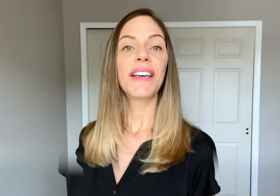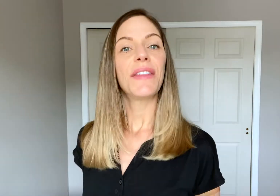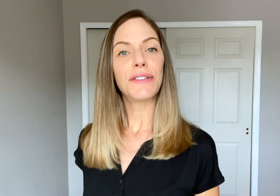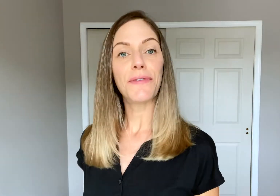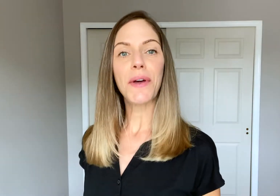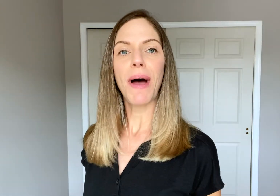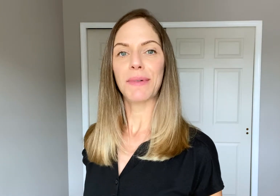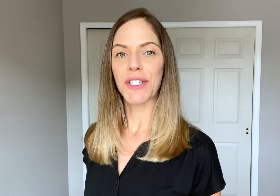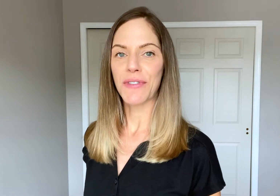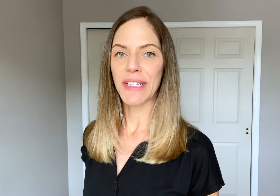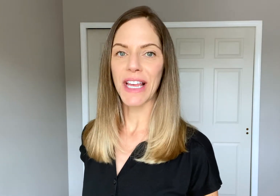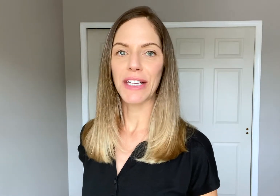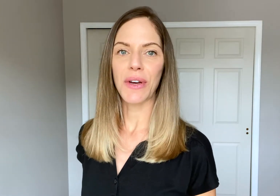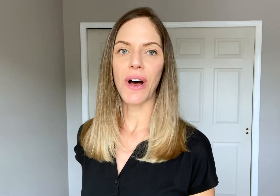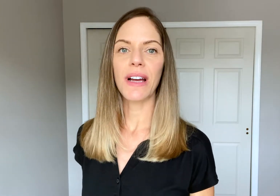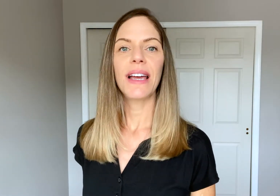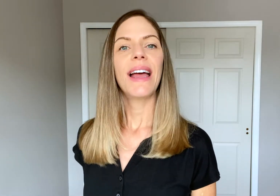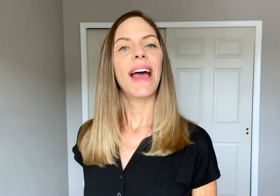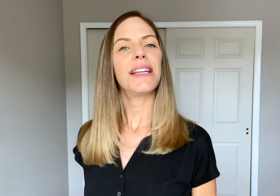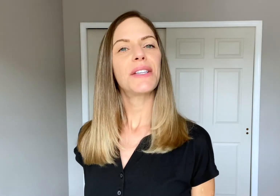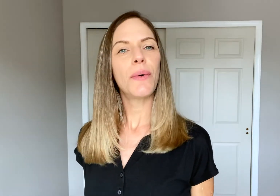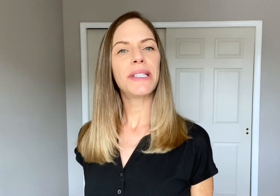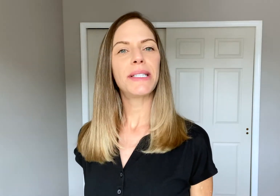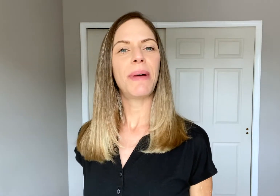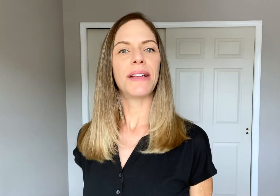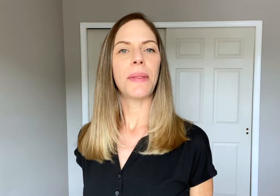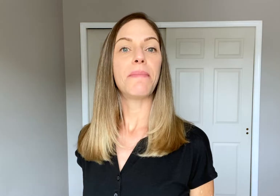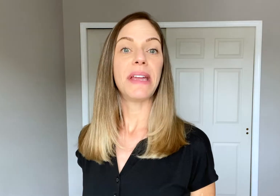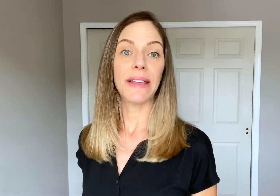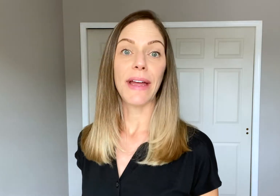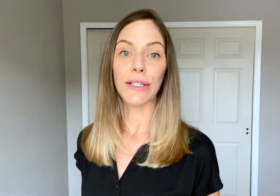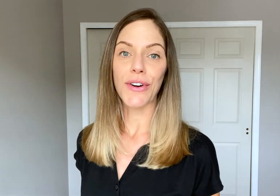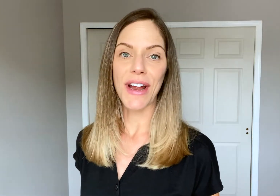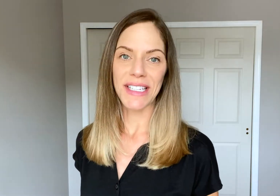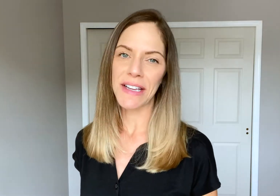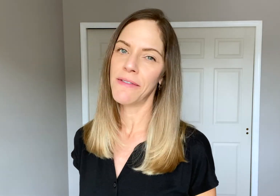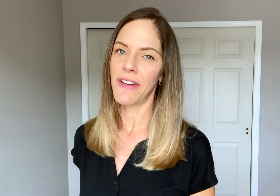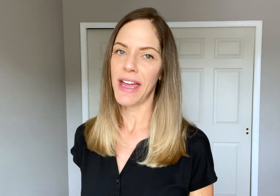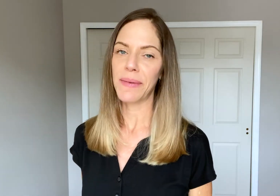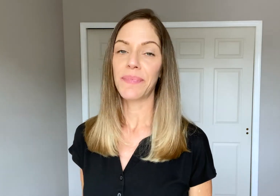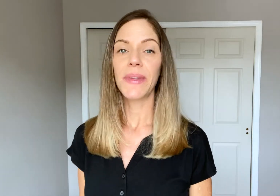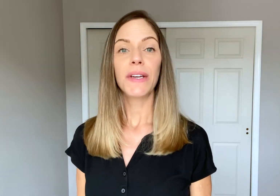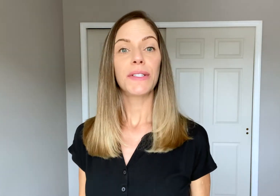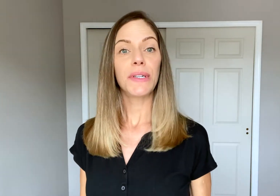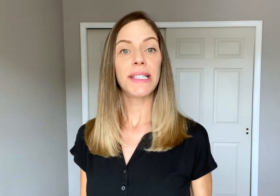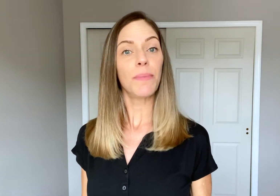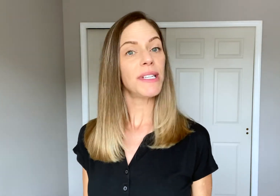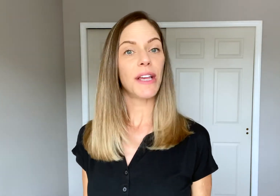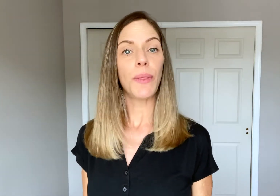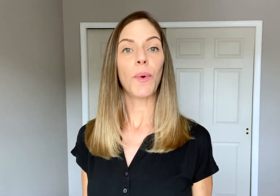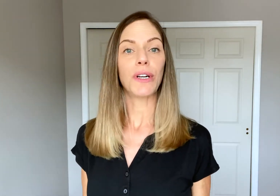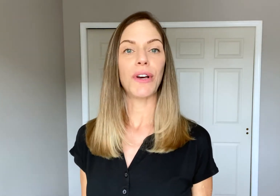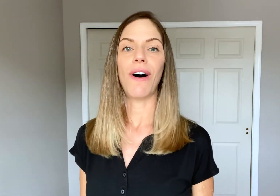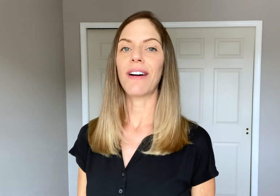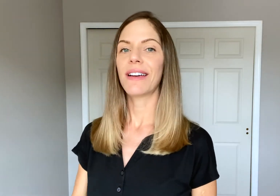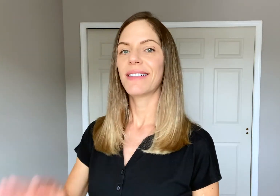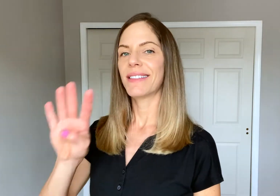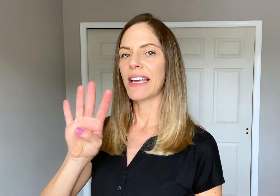There's a few options for the sign "talk" and it's going to depend on the meaning that you're trying to convey. So to simply sign the word "talk"